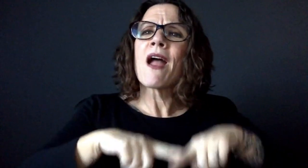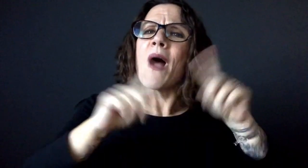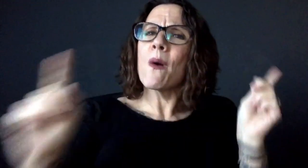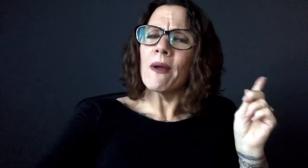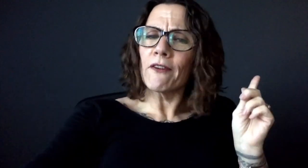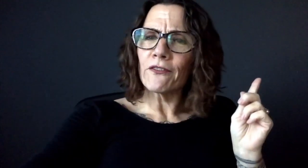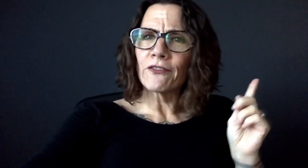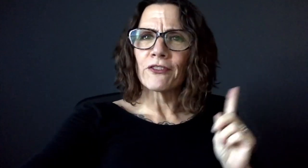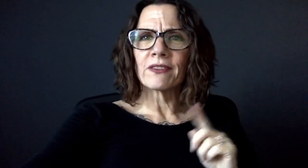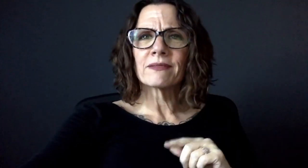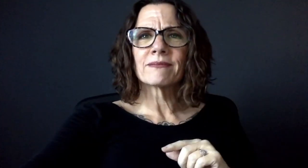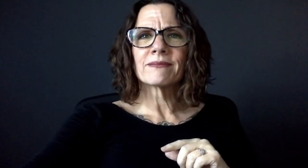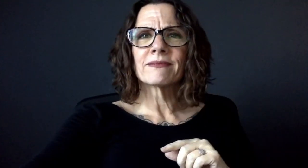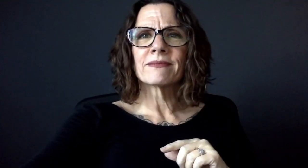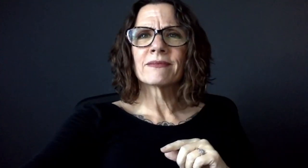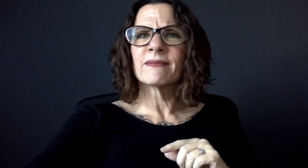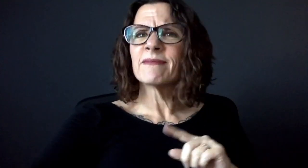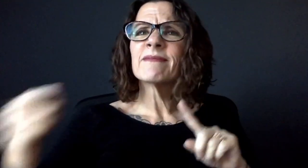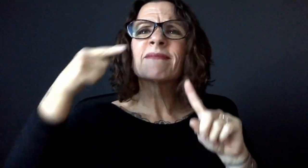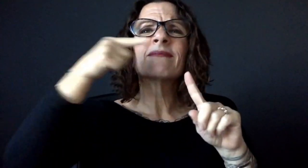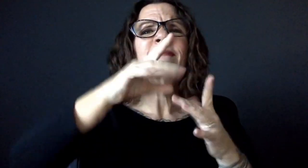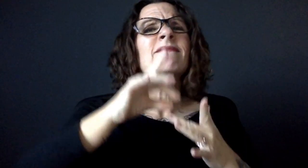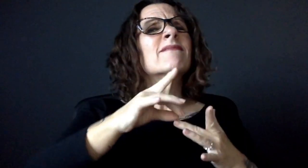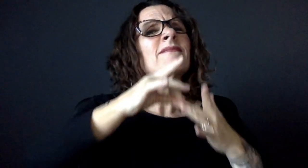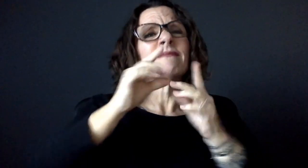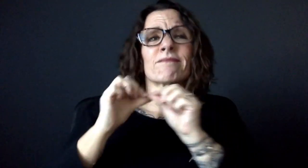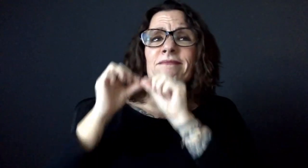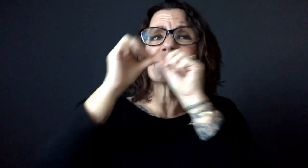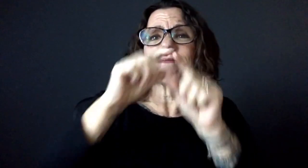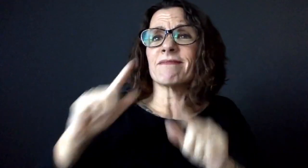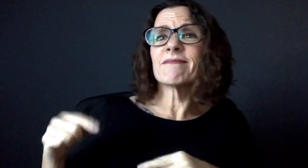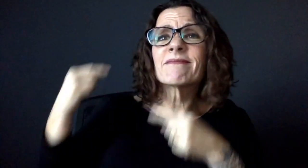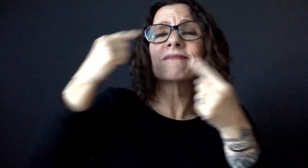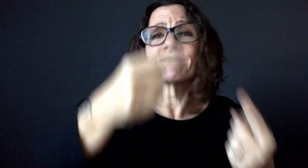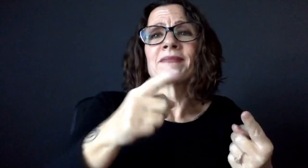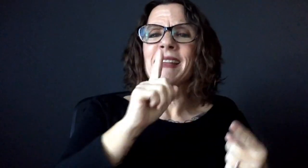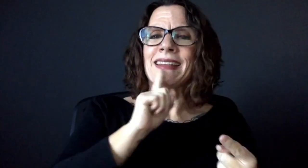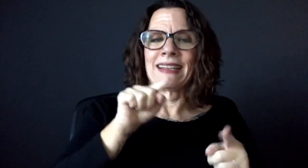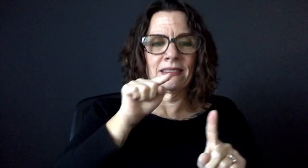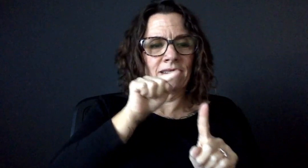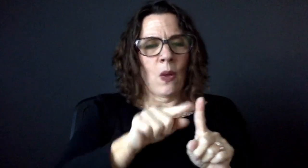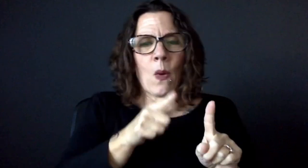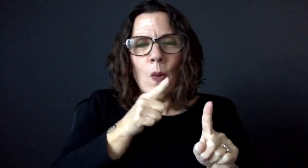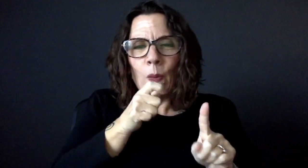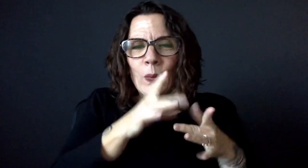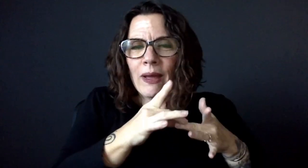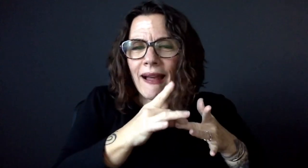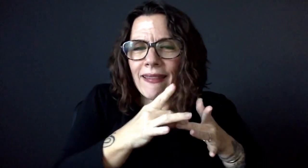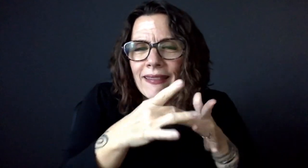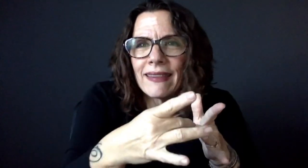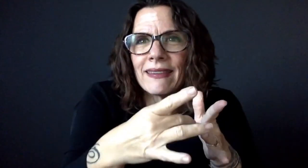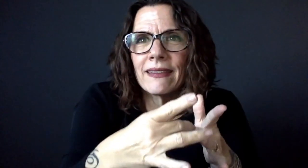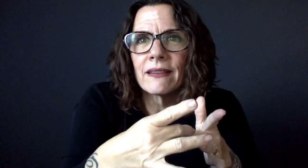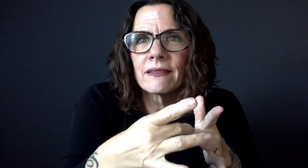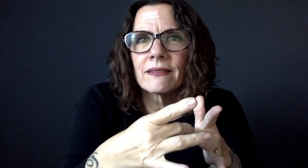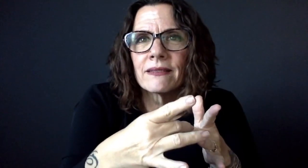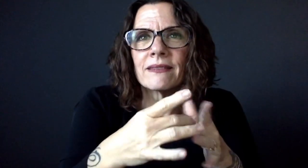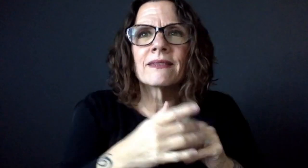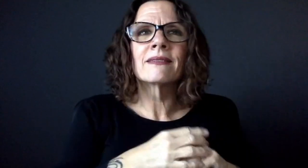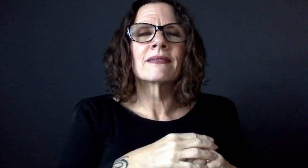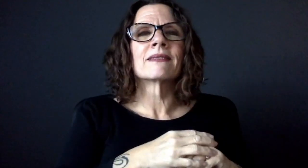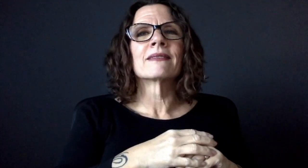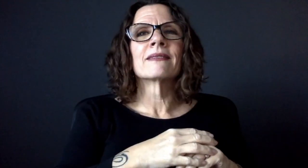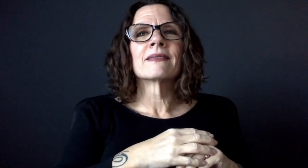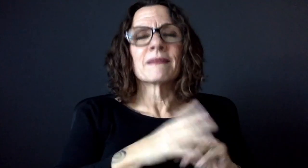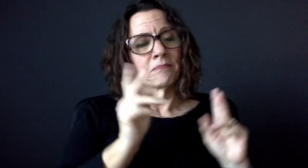However, what has been consistent is the leadership